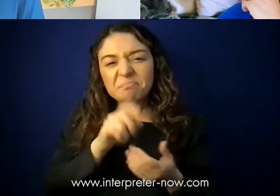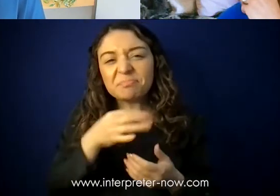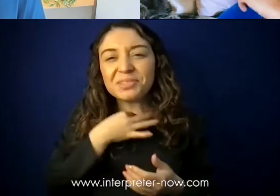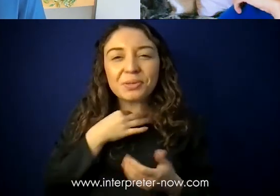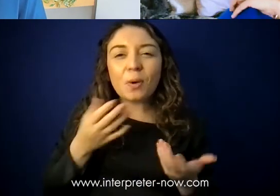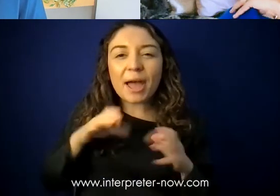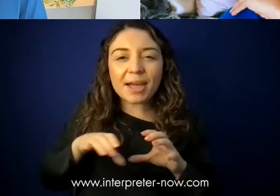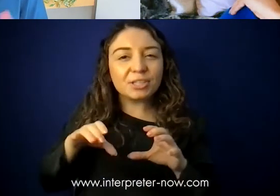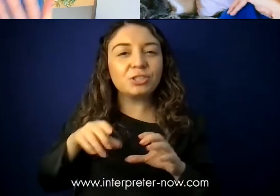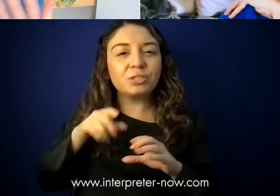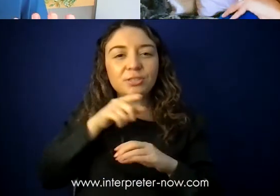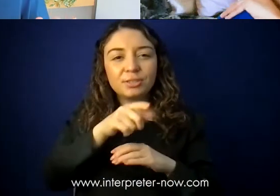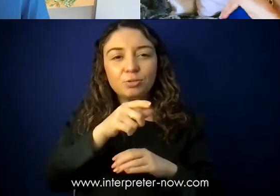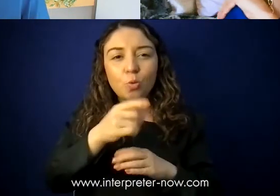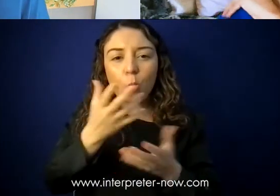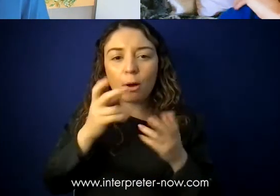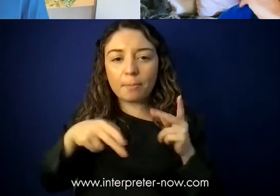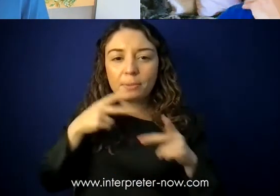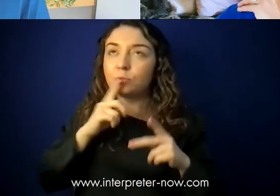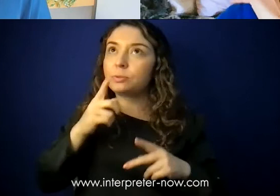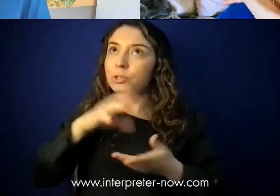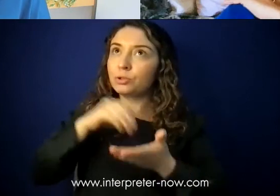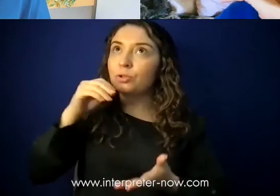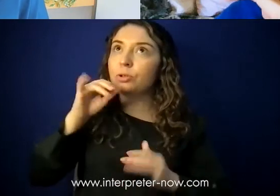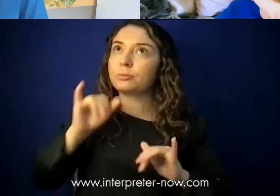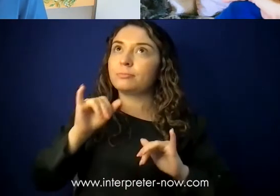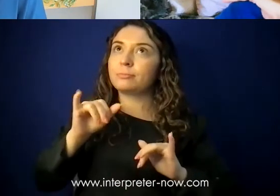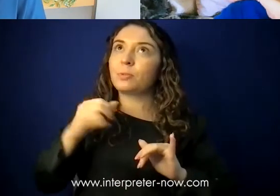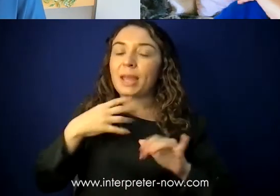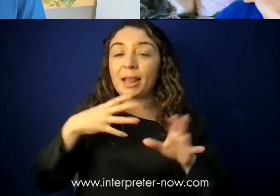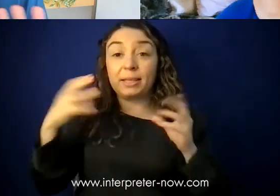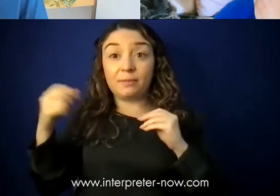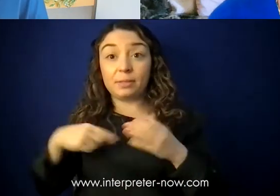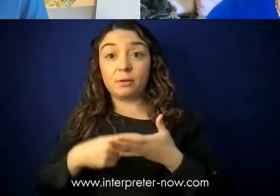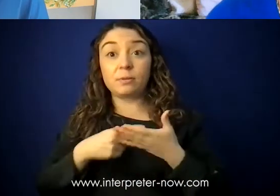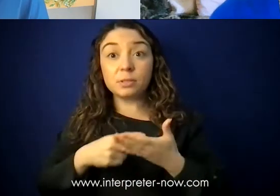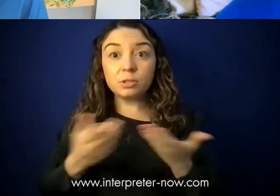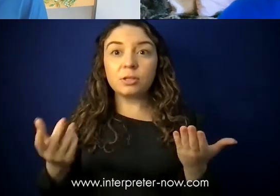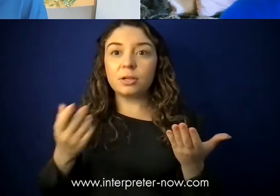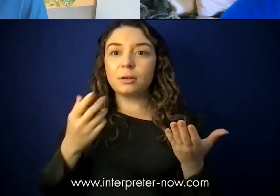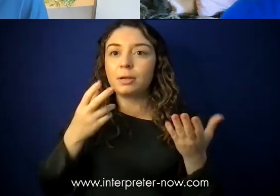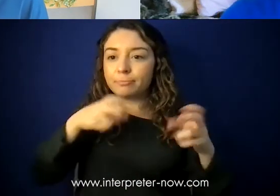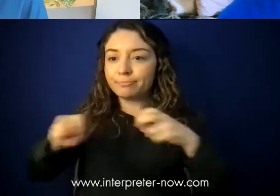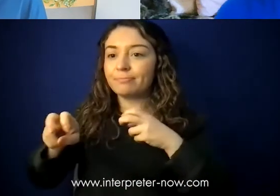to take, as they step away from this conversation, into their lives and their workplaces?